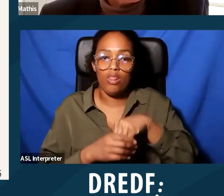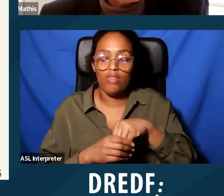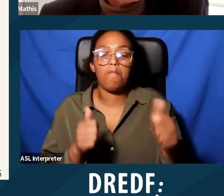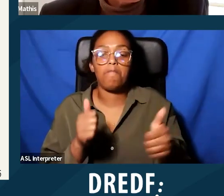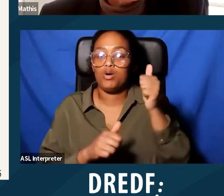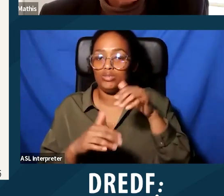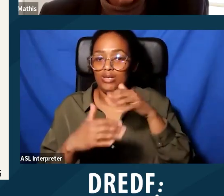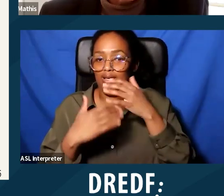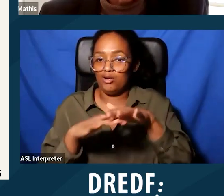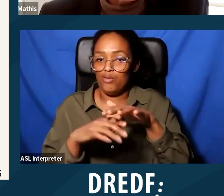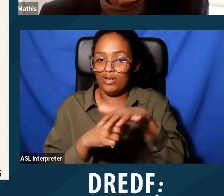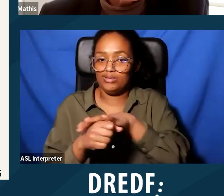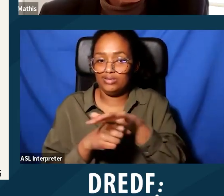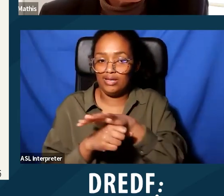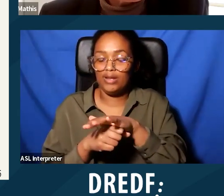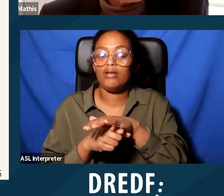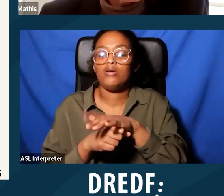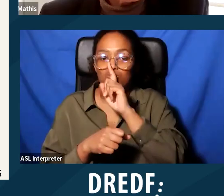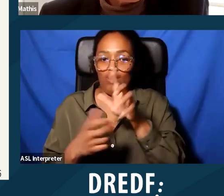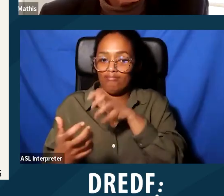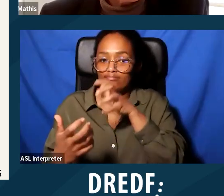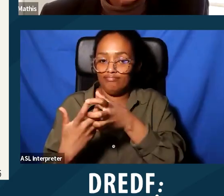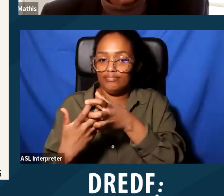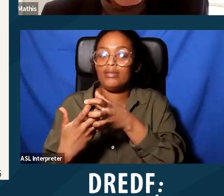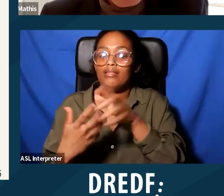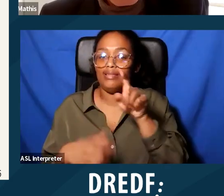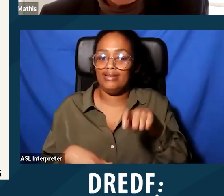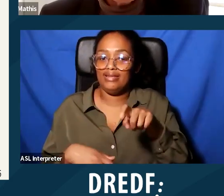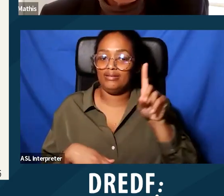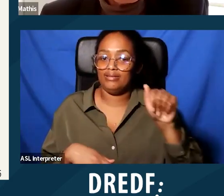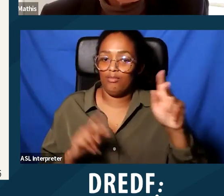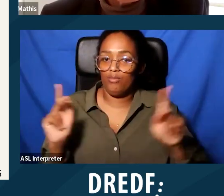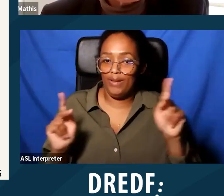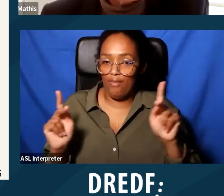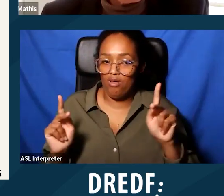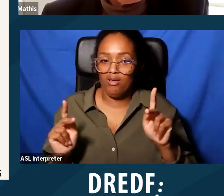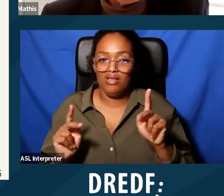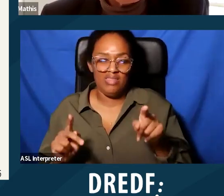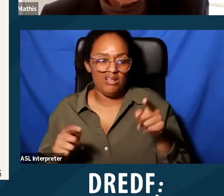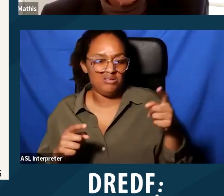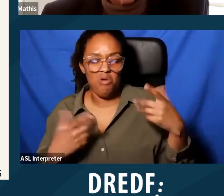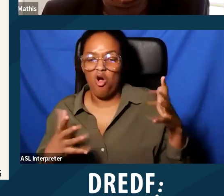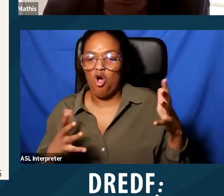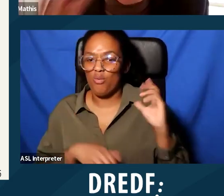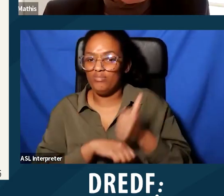to run programs "in the most integrated setting appropriate to the needs of the disabled person."